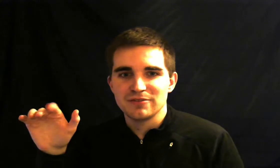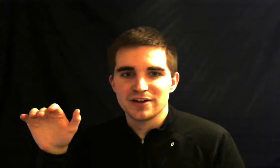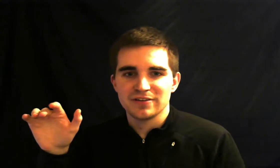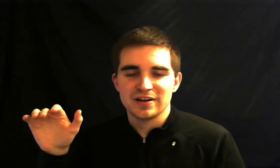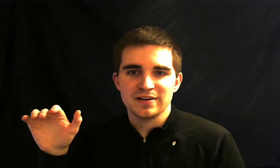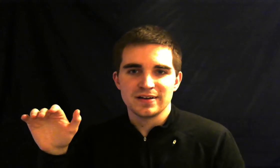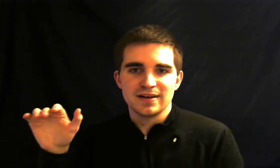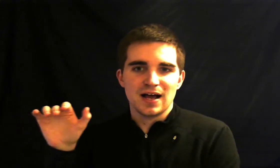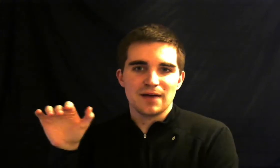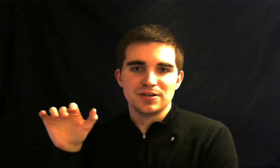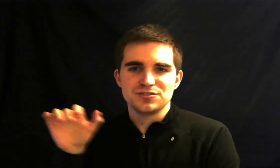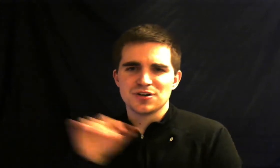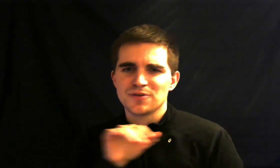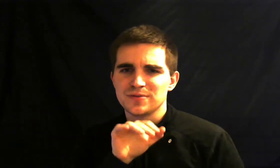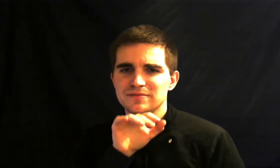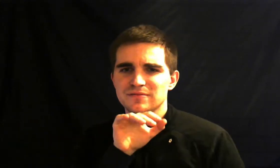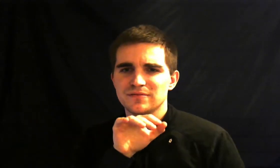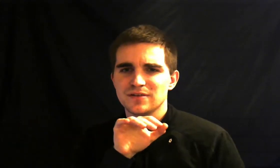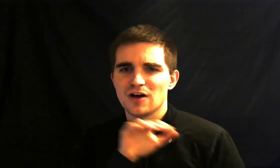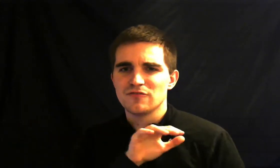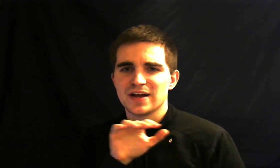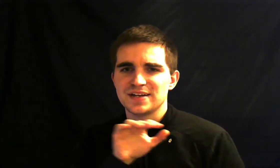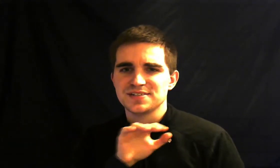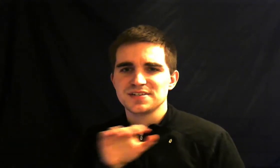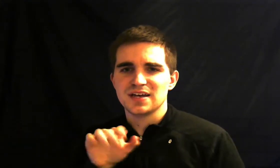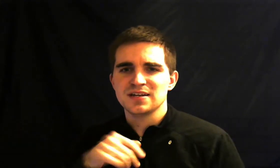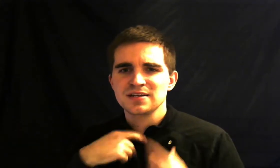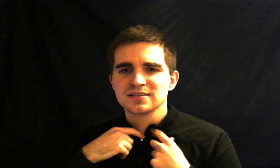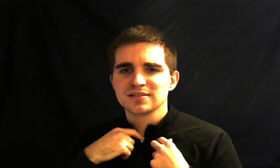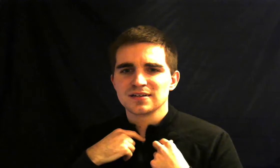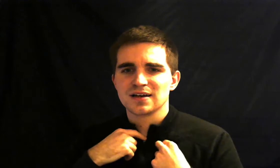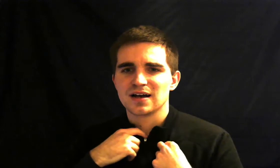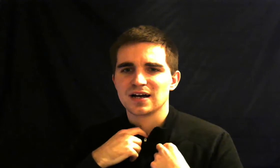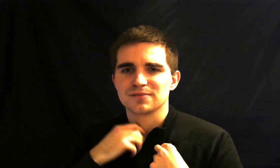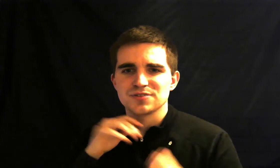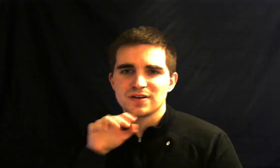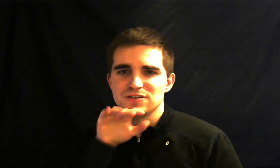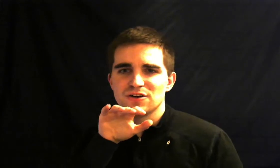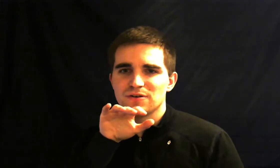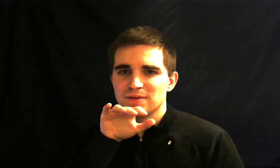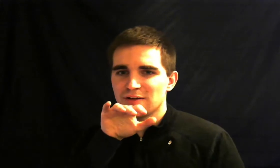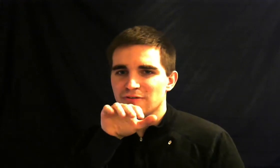right over here and you don't want to be over any skin so you don't be like right